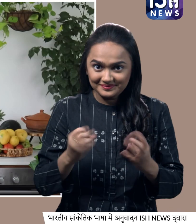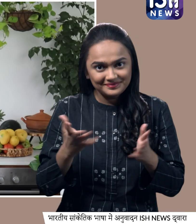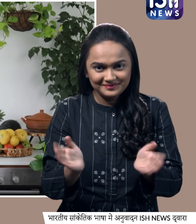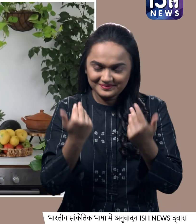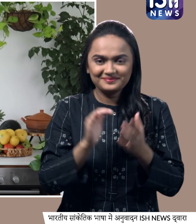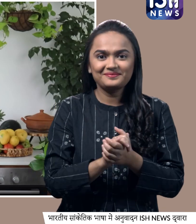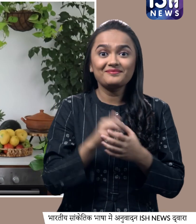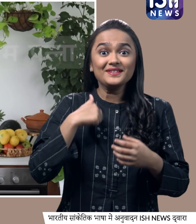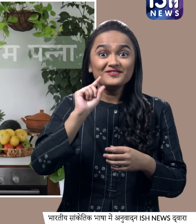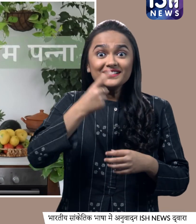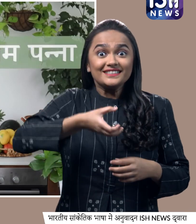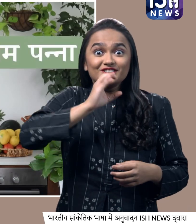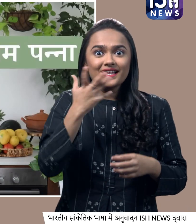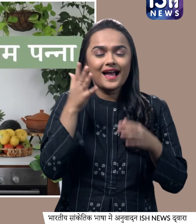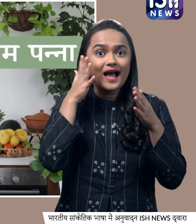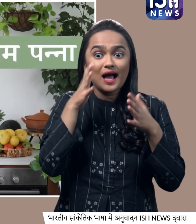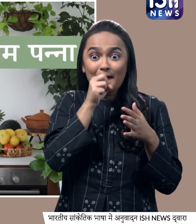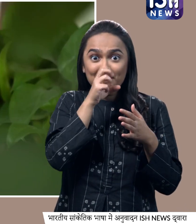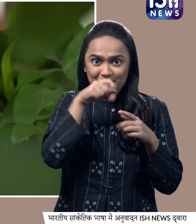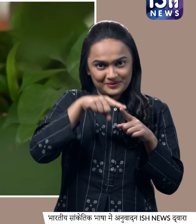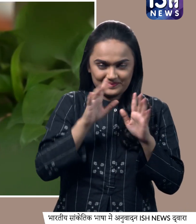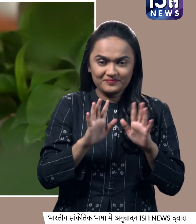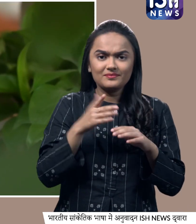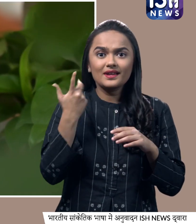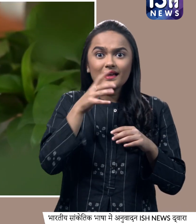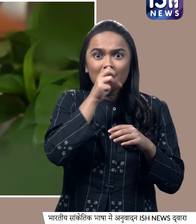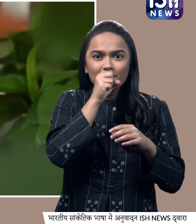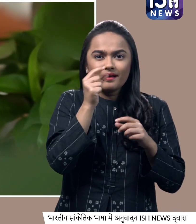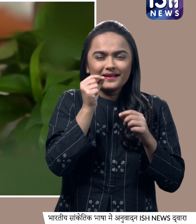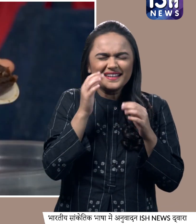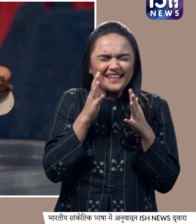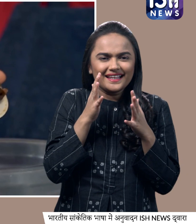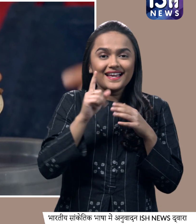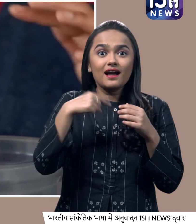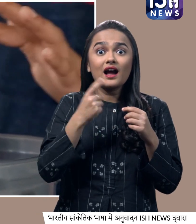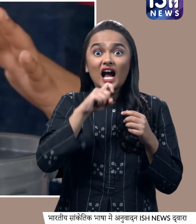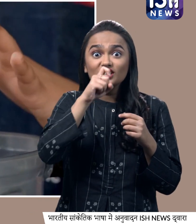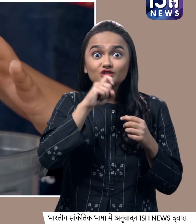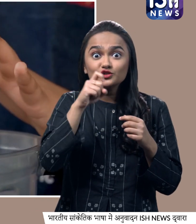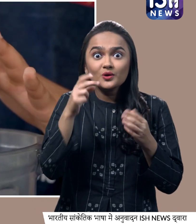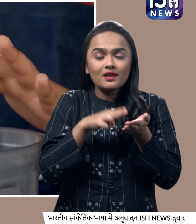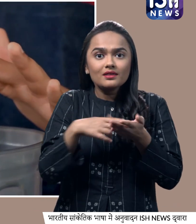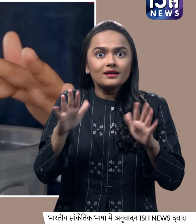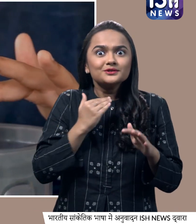Our first drink is aam panna Packed with the mild sourness of mangoes, and the natural sweetness of dates,